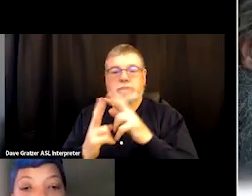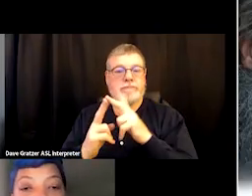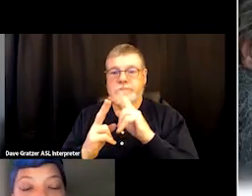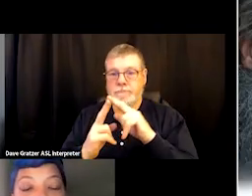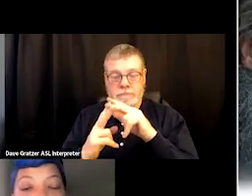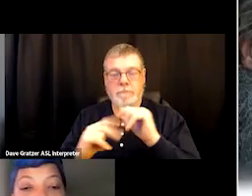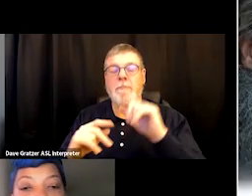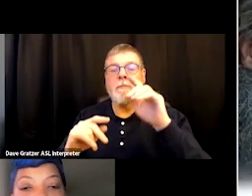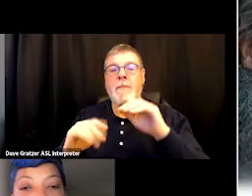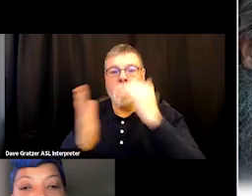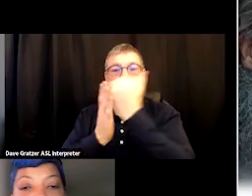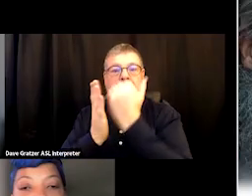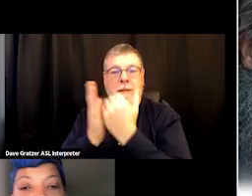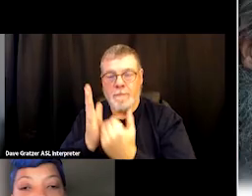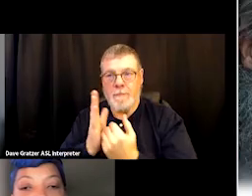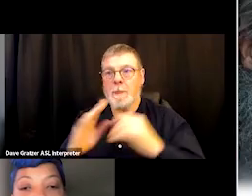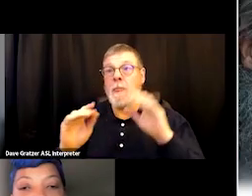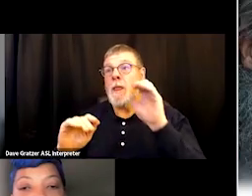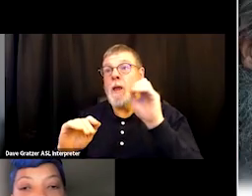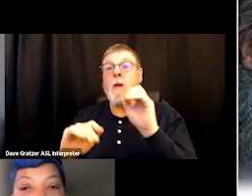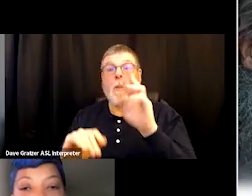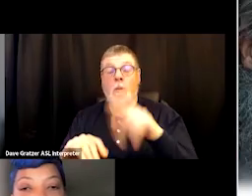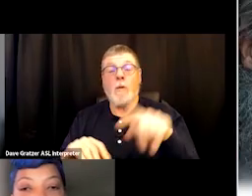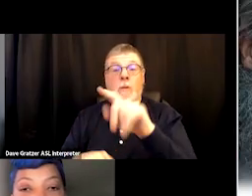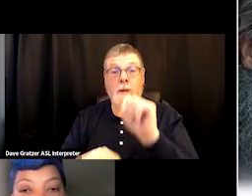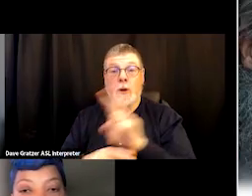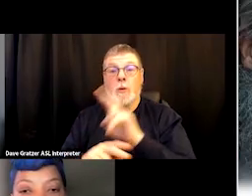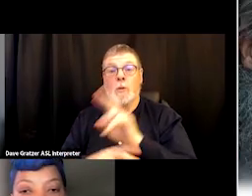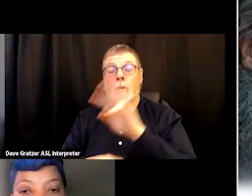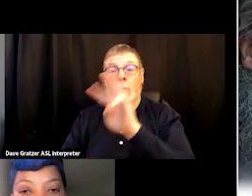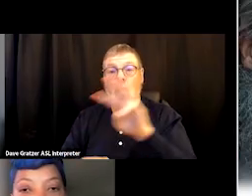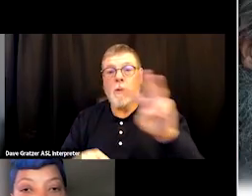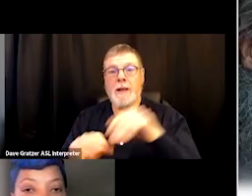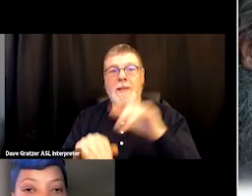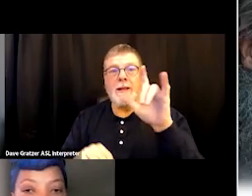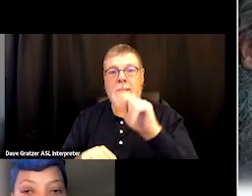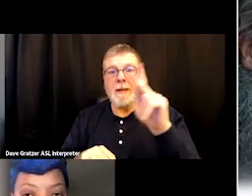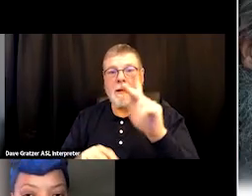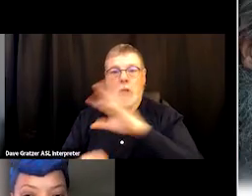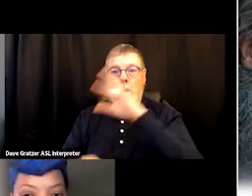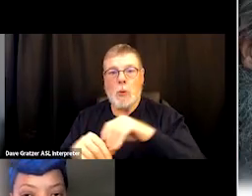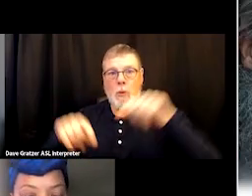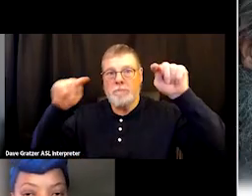or you can use the web address in the link that's included in the slides